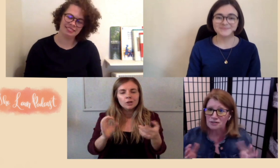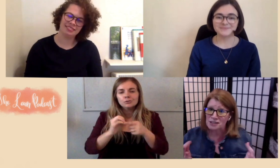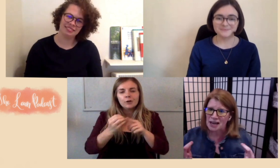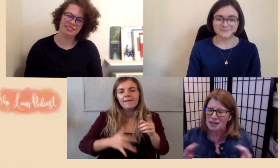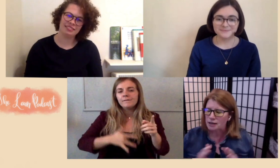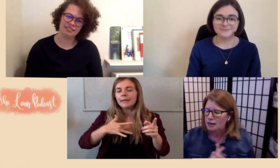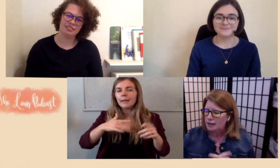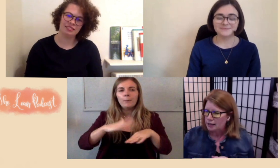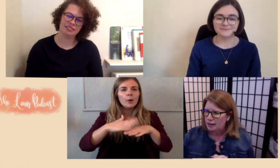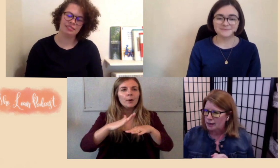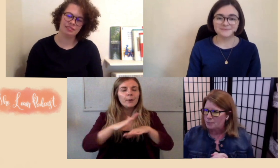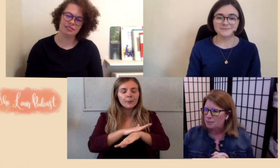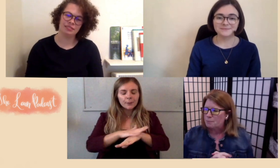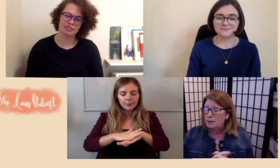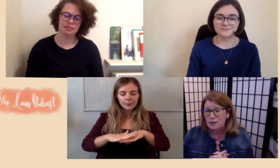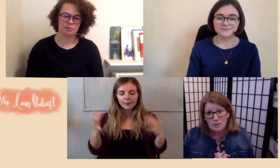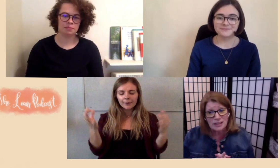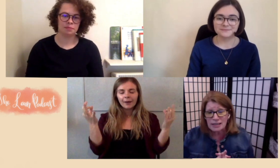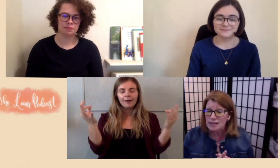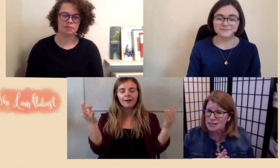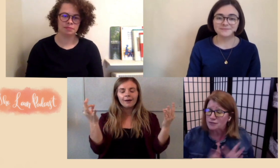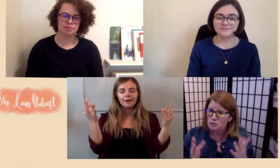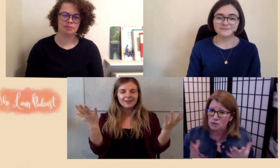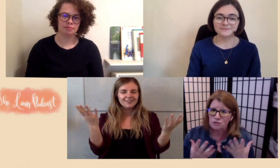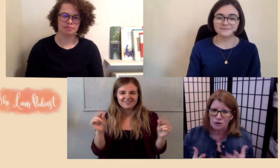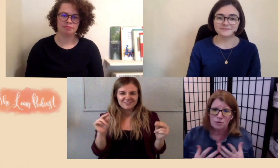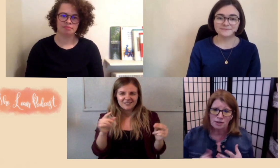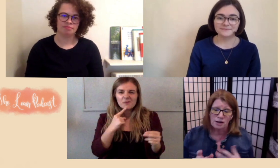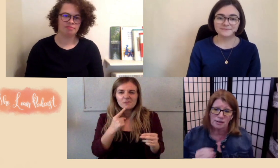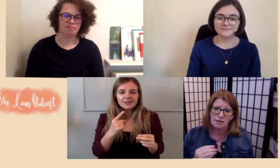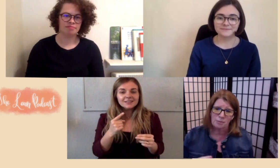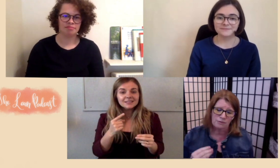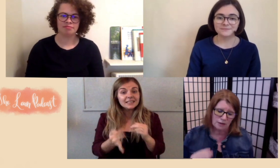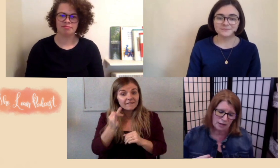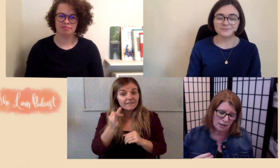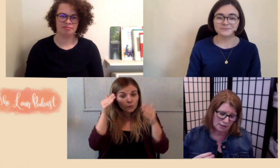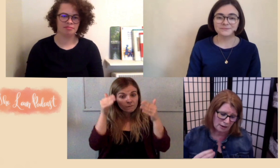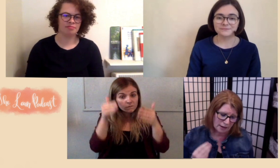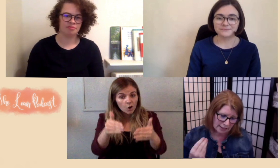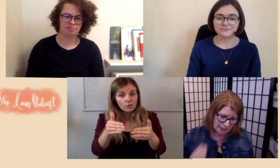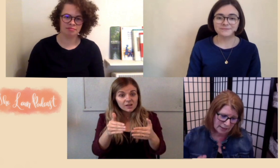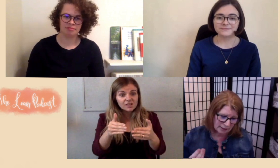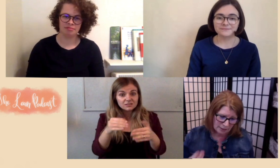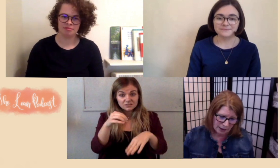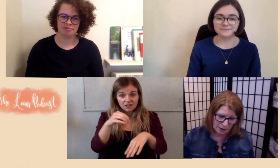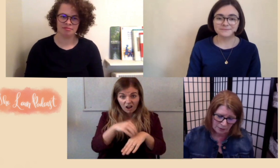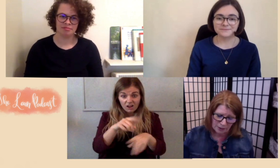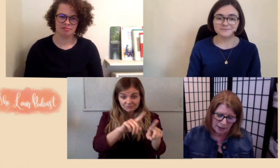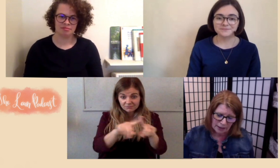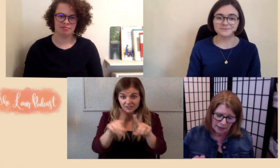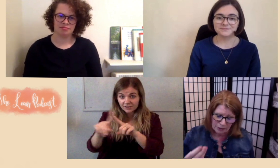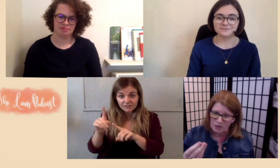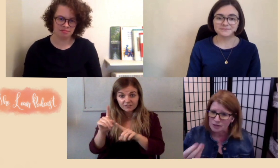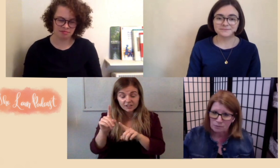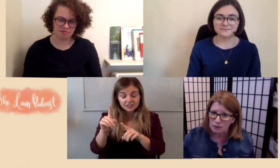everybody's doing the best that they can with the resources that they have. If you understand people's behavior in the context